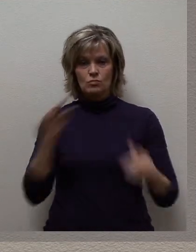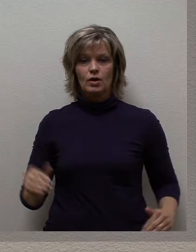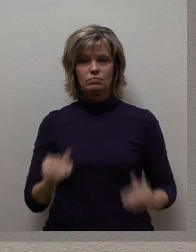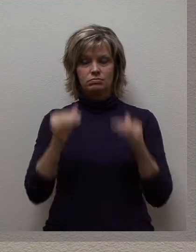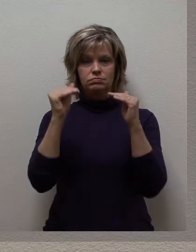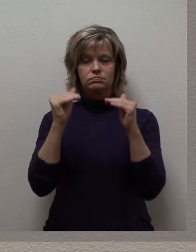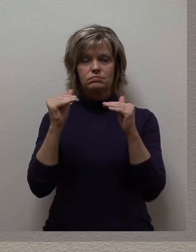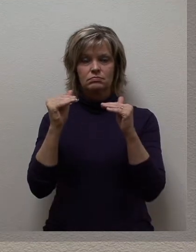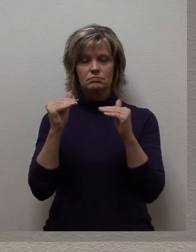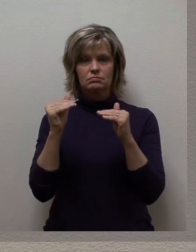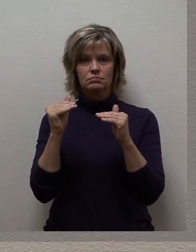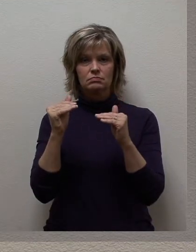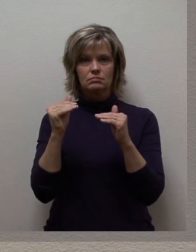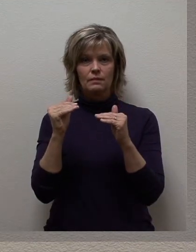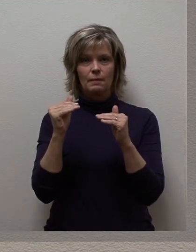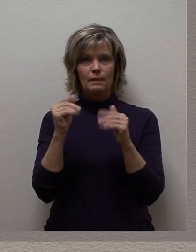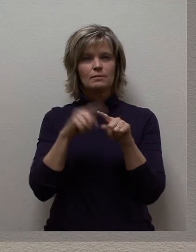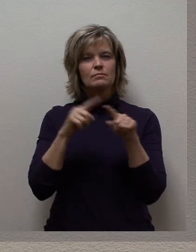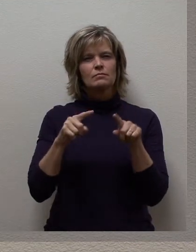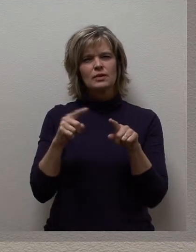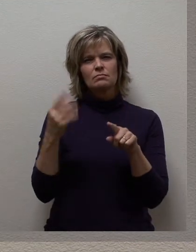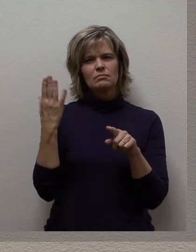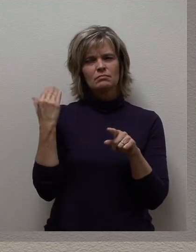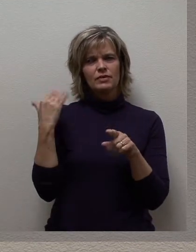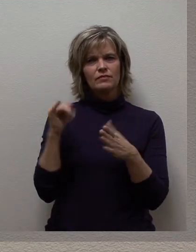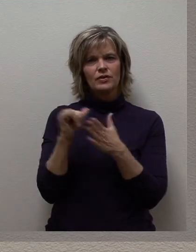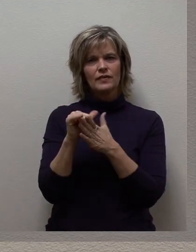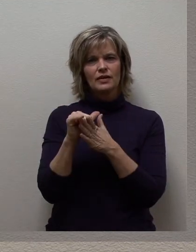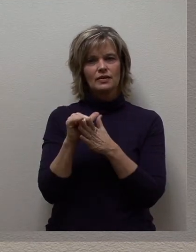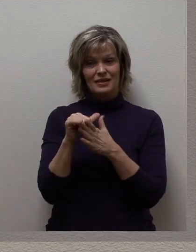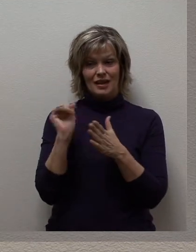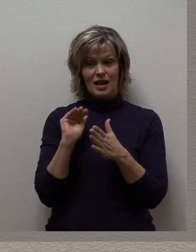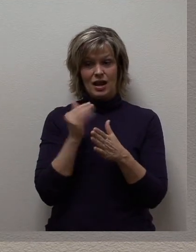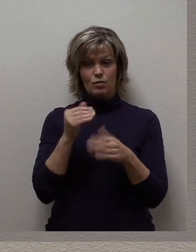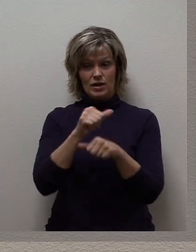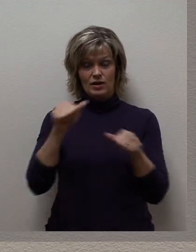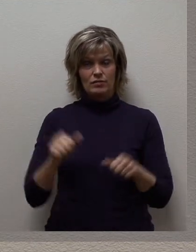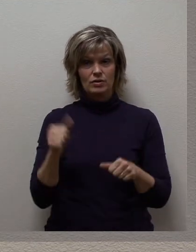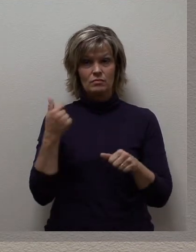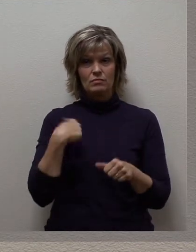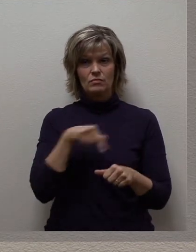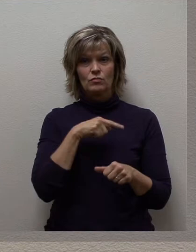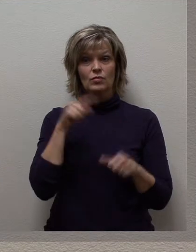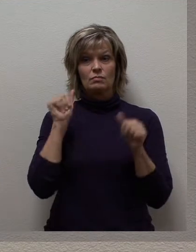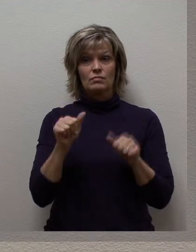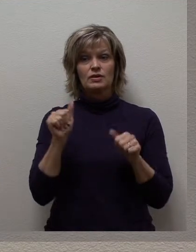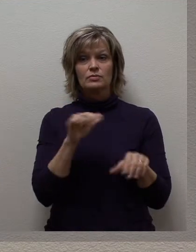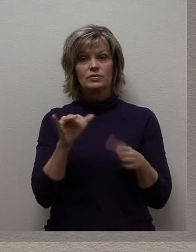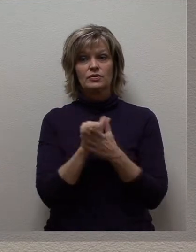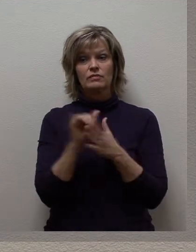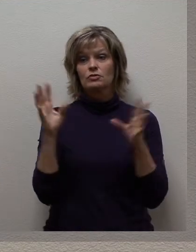with the flooding. But previous to that in the Minot area we've also been able to do it for various community meetings and